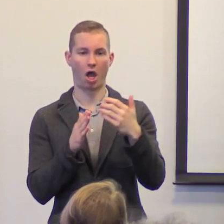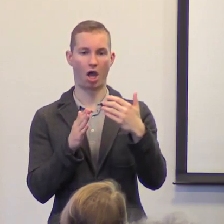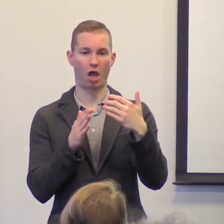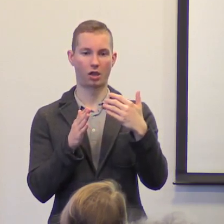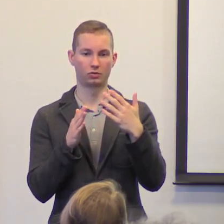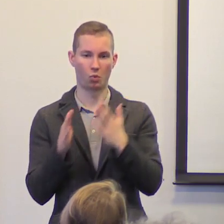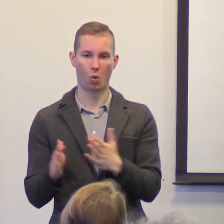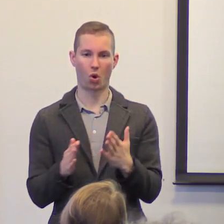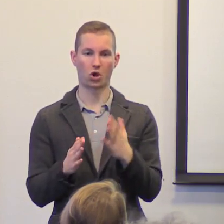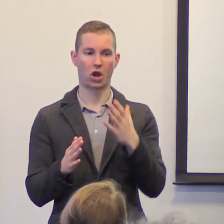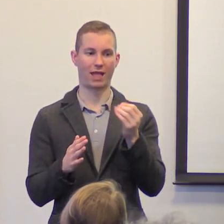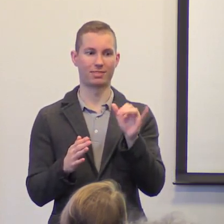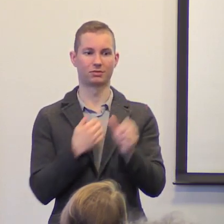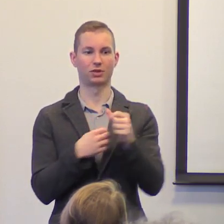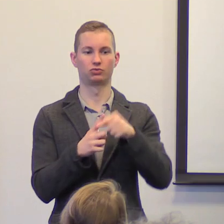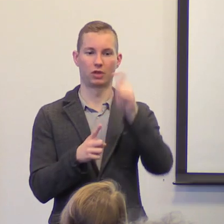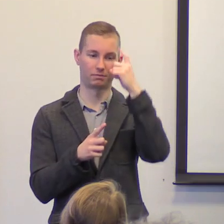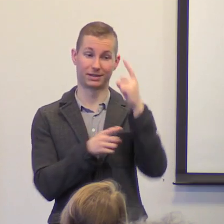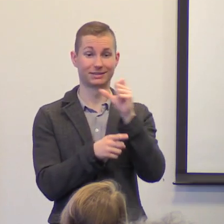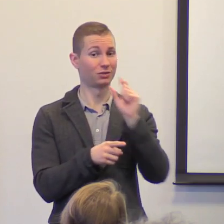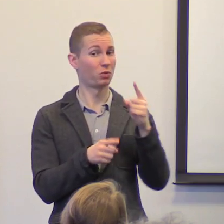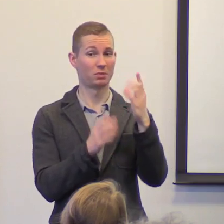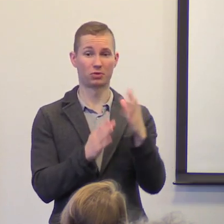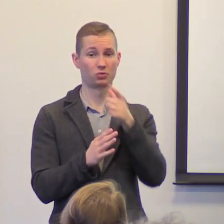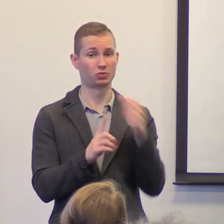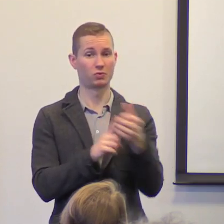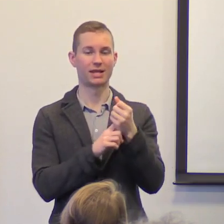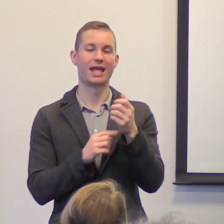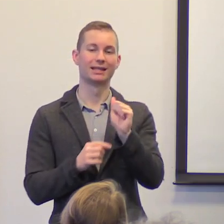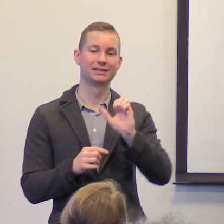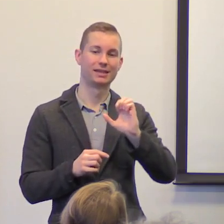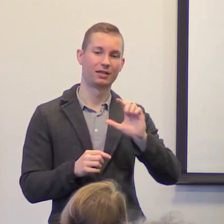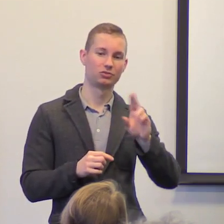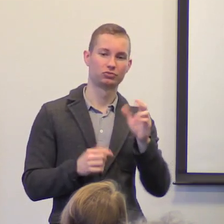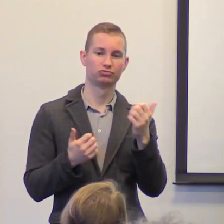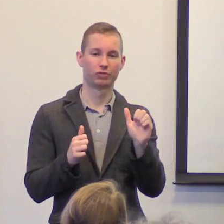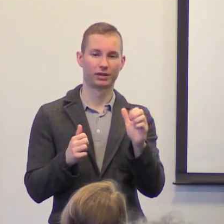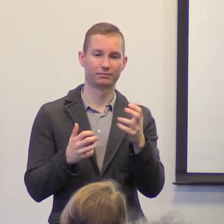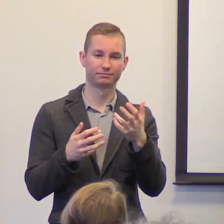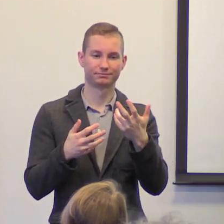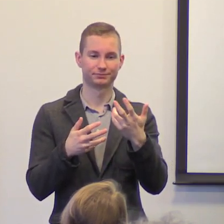Schenck was not the only one, and the ACLU started to try to litigate the First Amendment in courts.